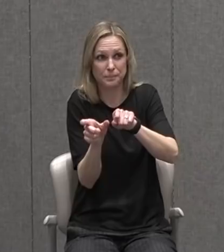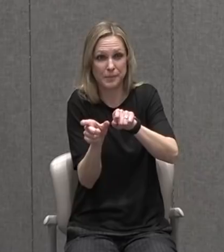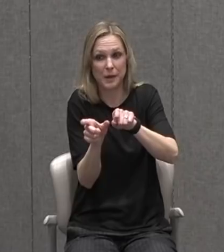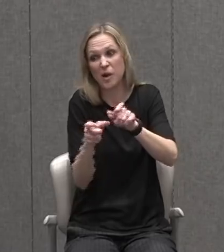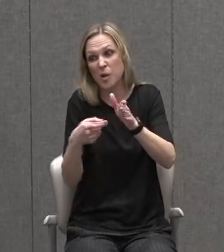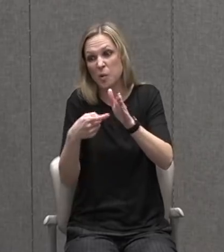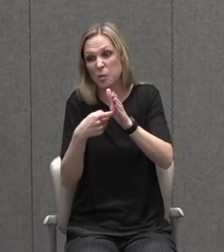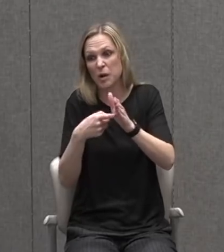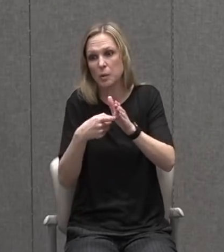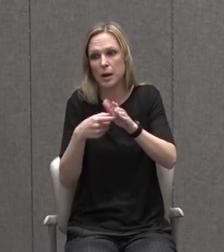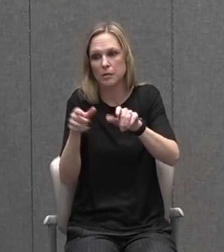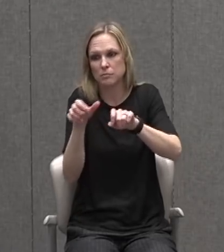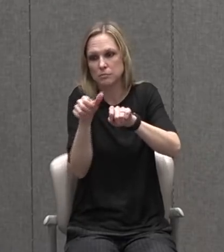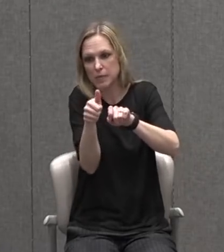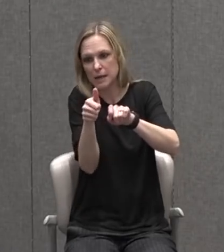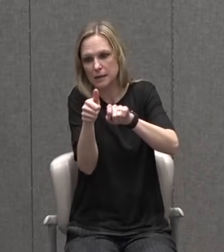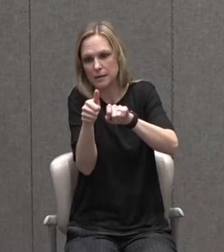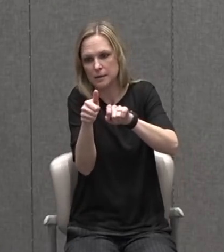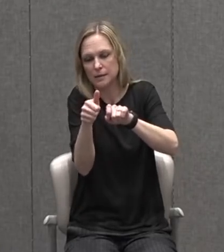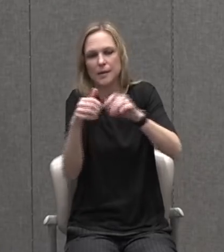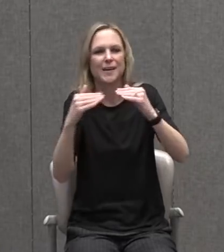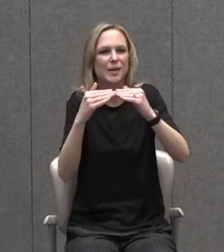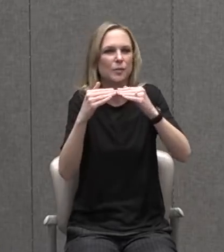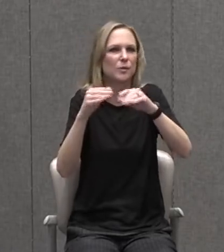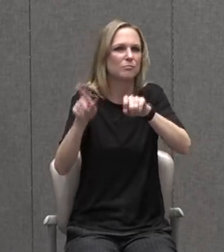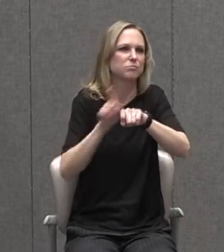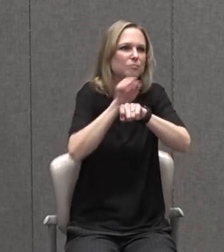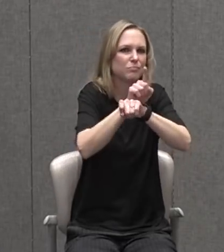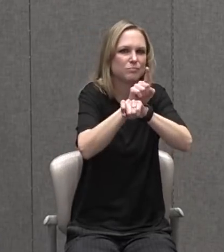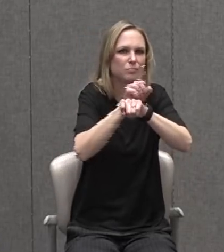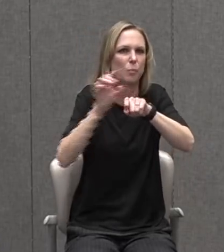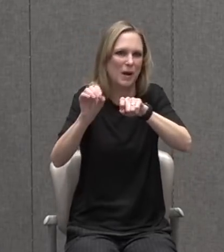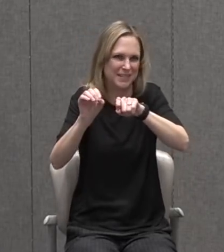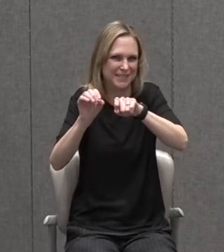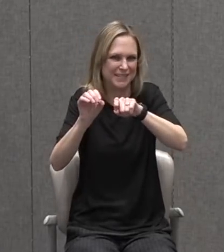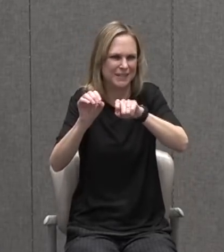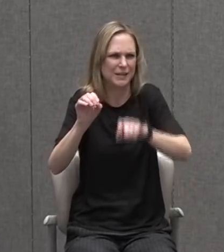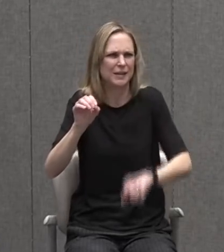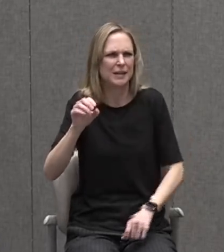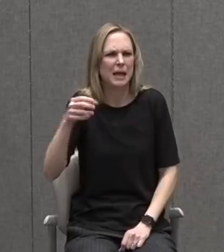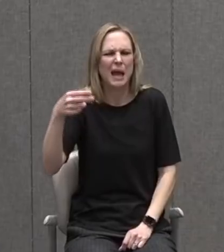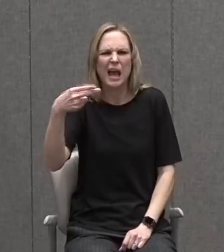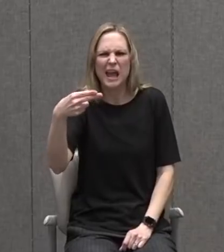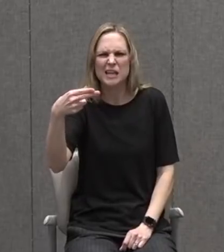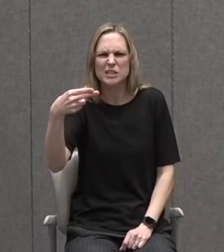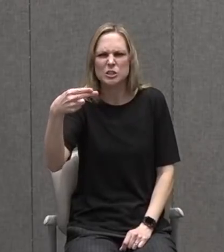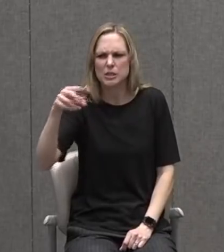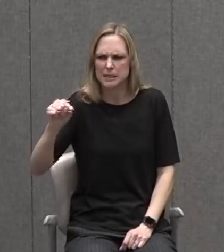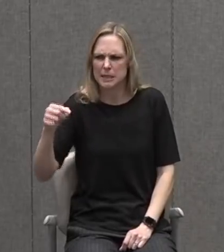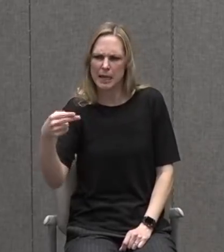As we're building up on our numbers. What about this, H t h? Hundredths, yeah.